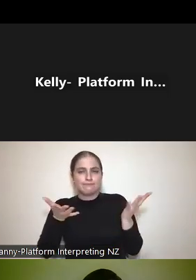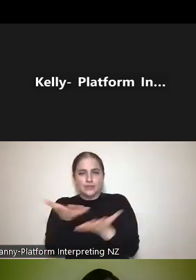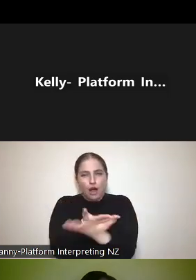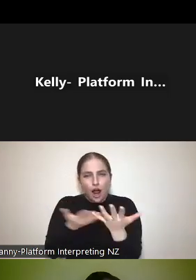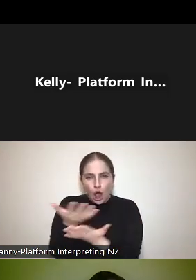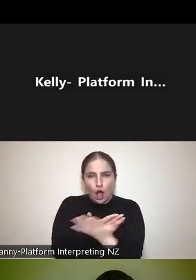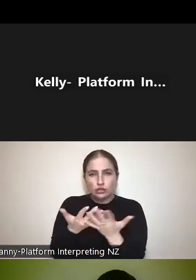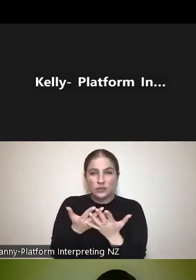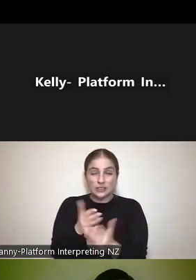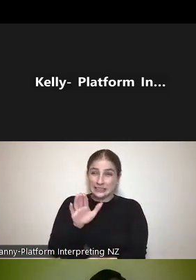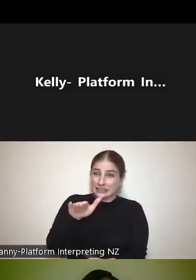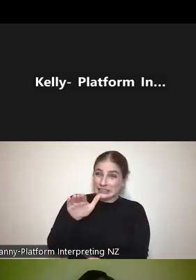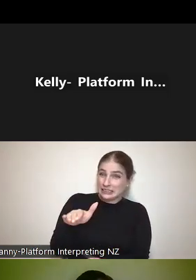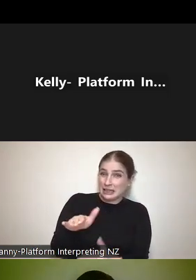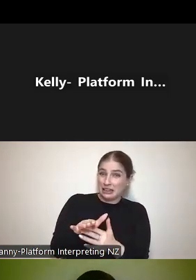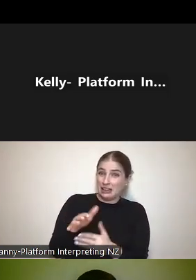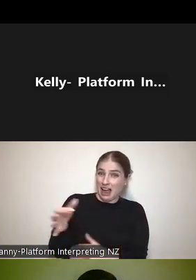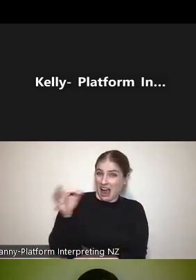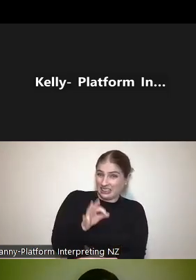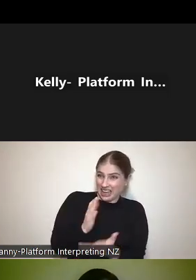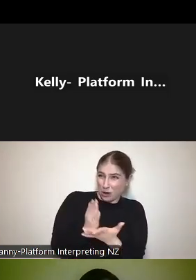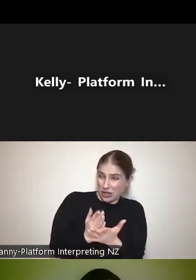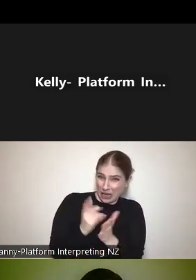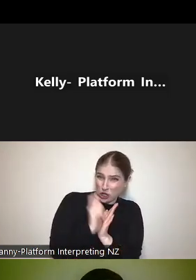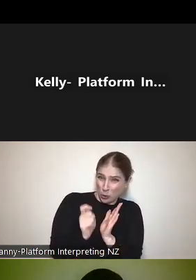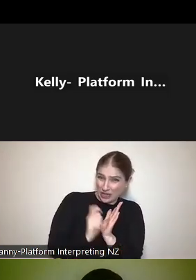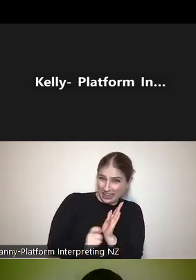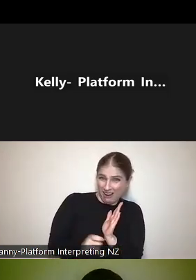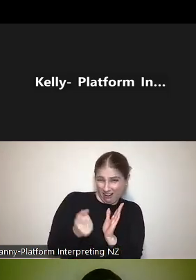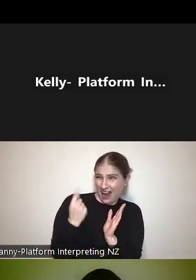could we do it like this? You've said how you like to do it, and I take that,